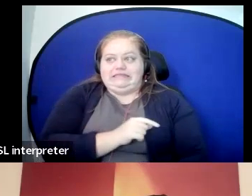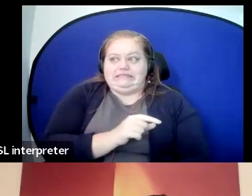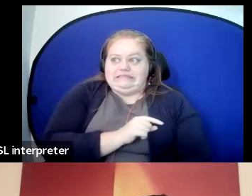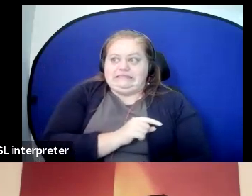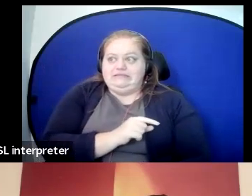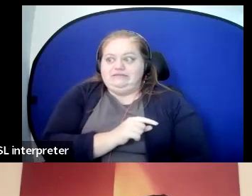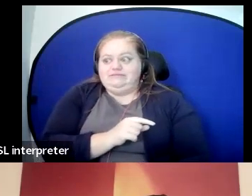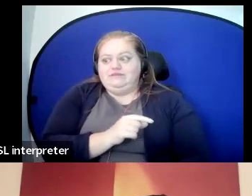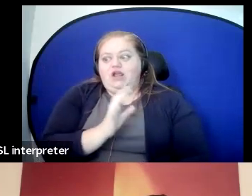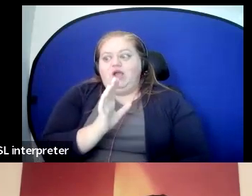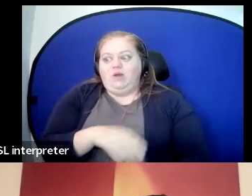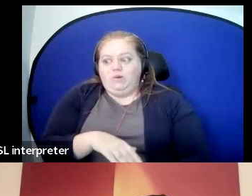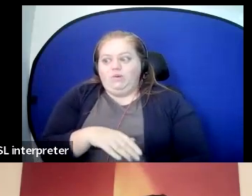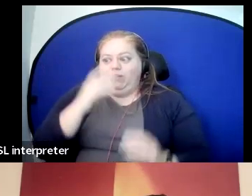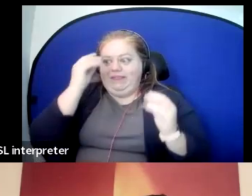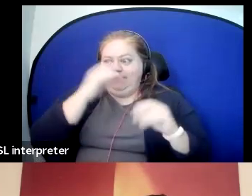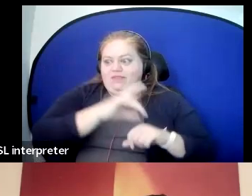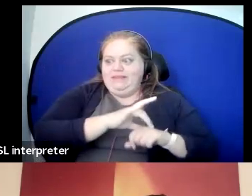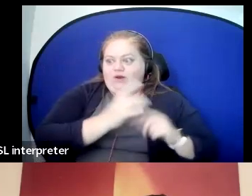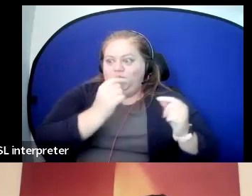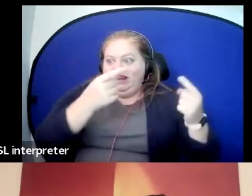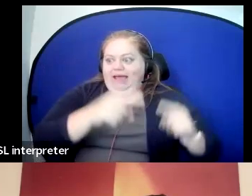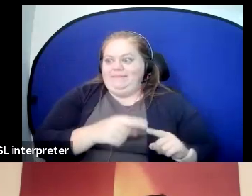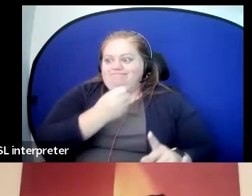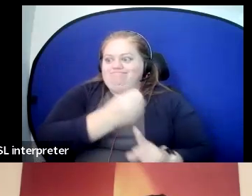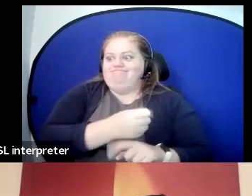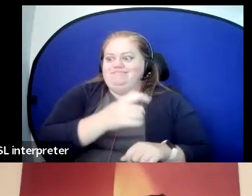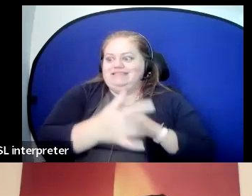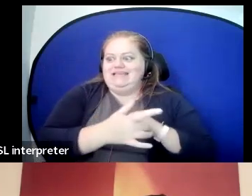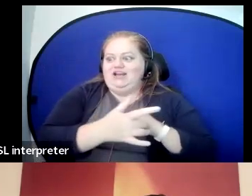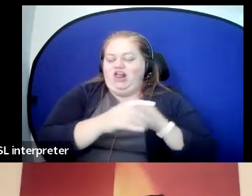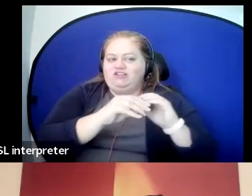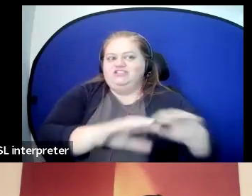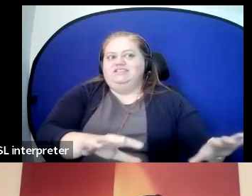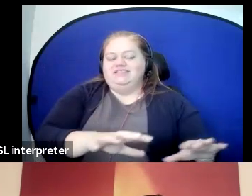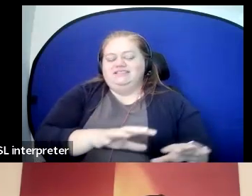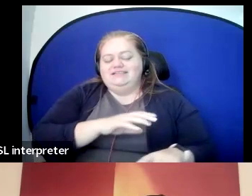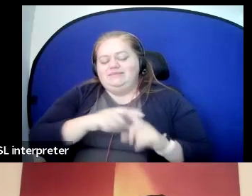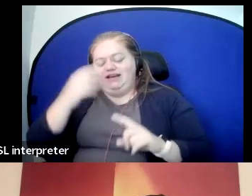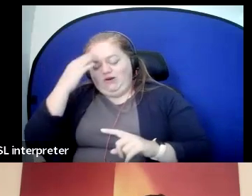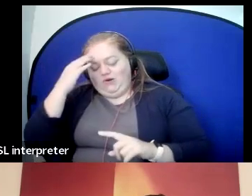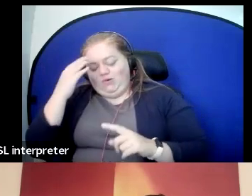It's like, oh no, what did I just do to the planet? I know efficiency is an important factor